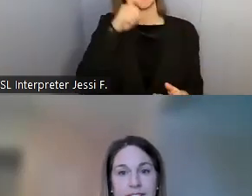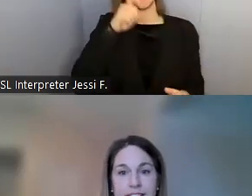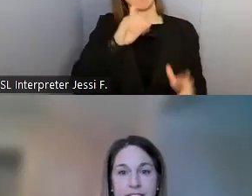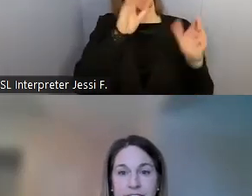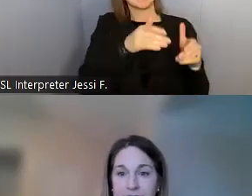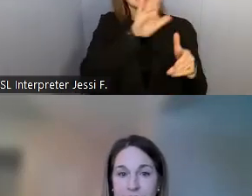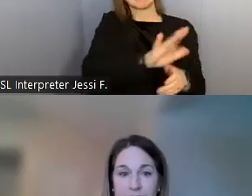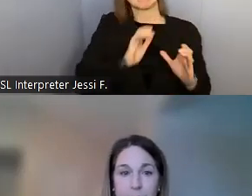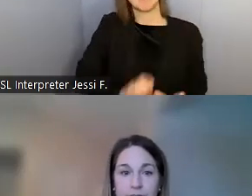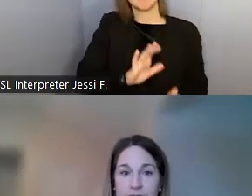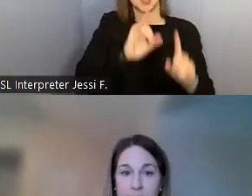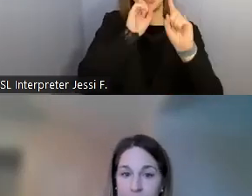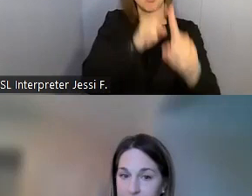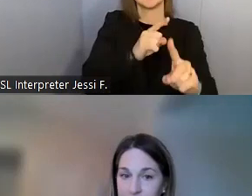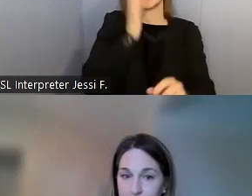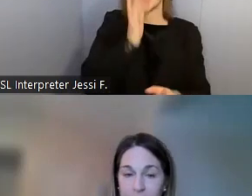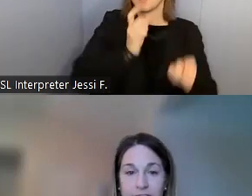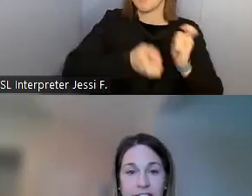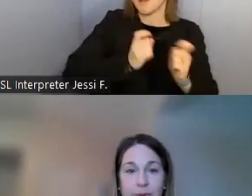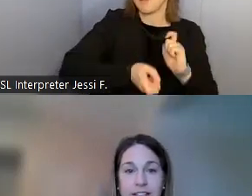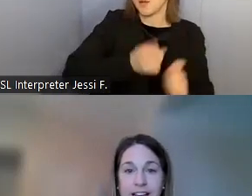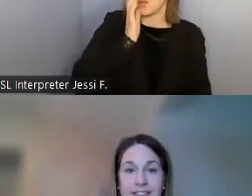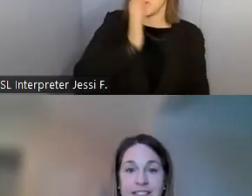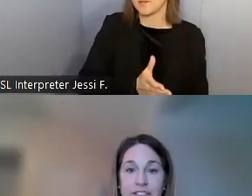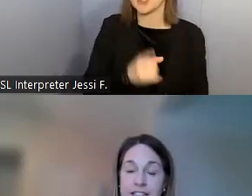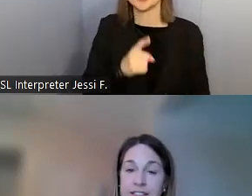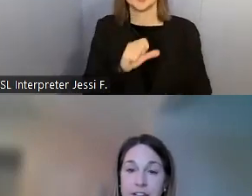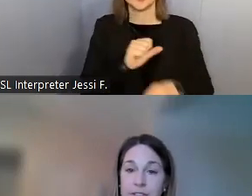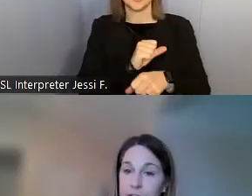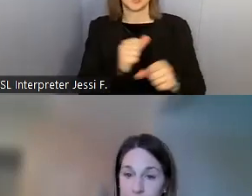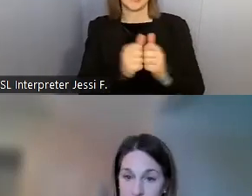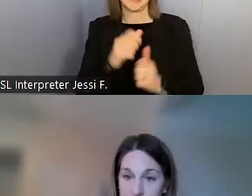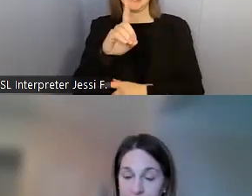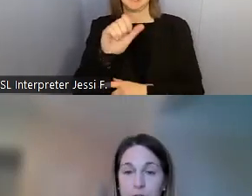Melissia's philosophy is one of deep health, partnering with clients to address not only nutrition,